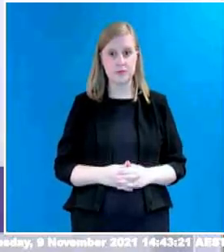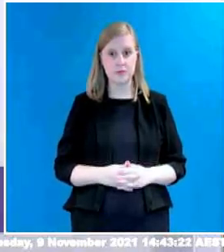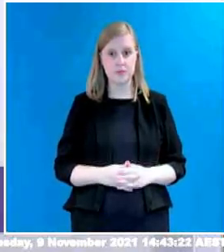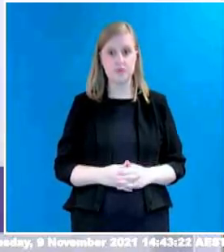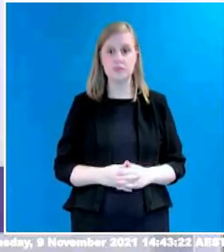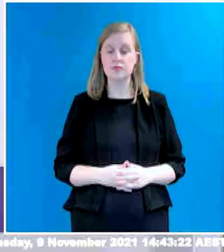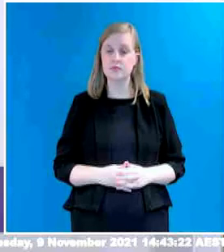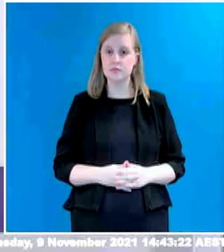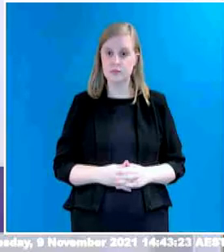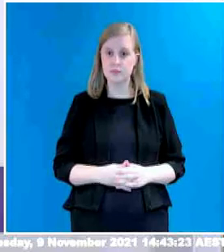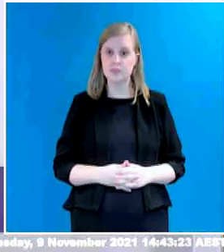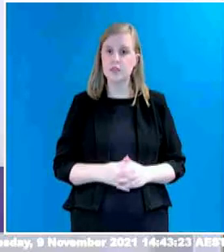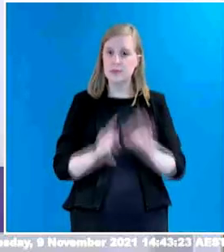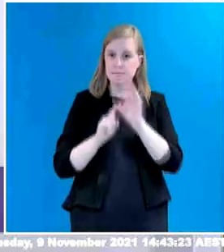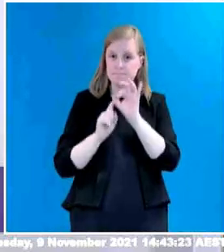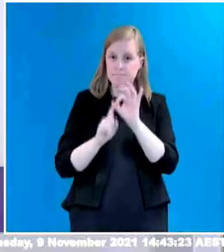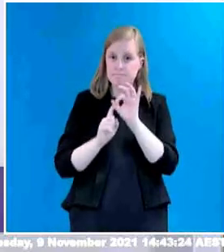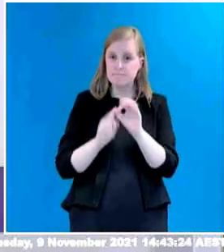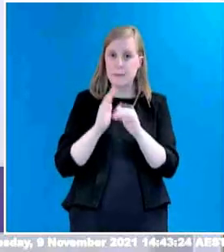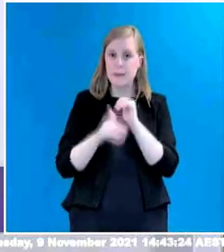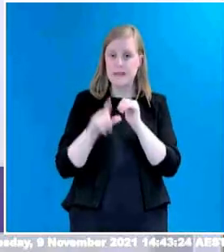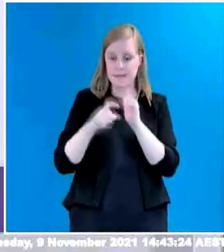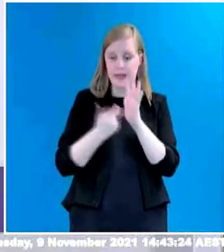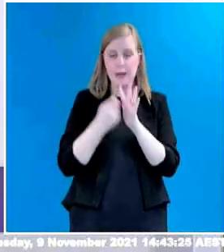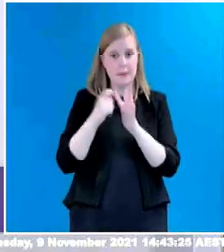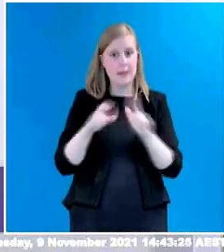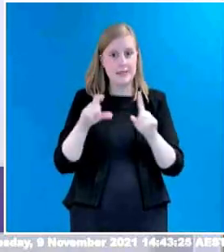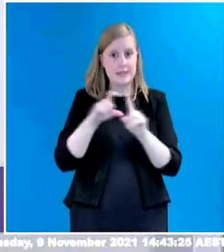I want to ask you about some of the core concepts.